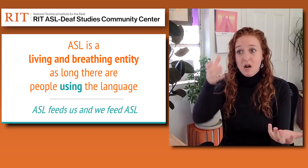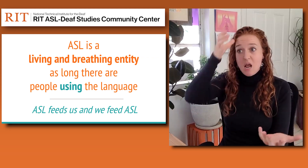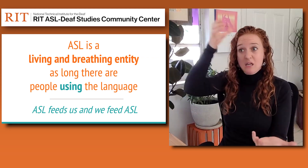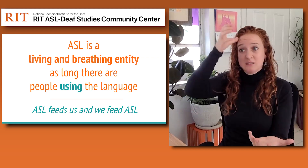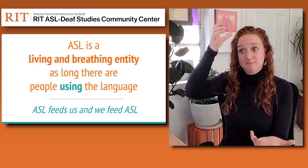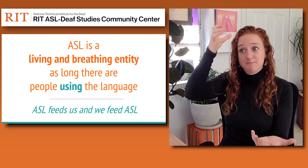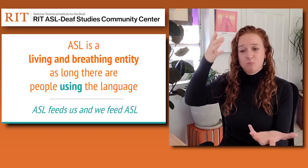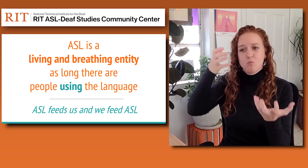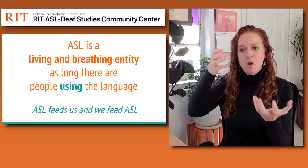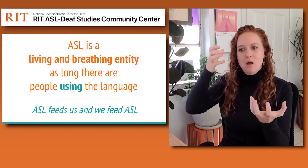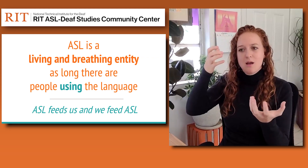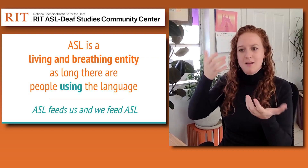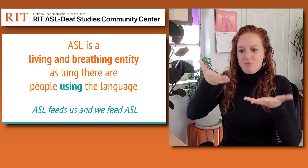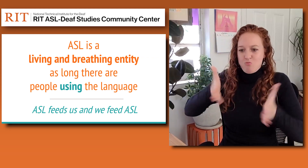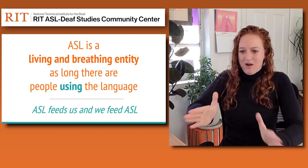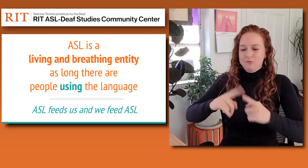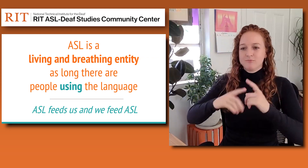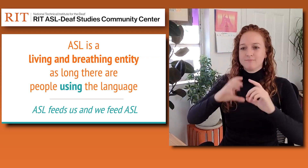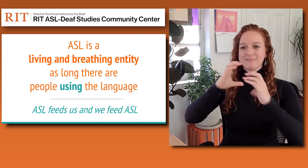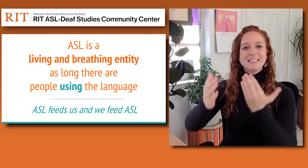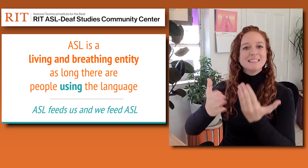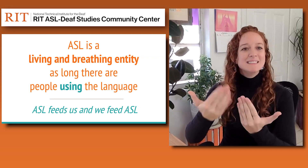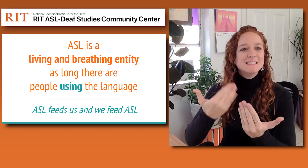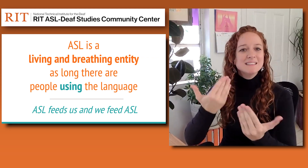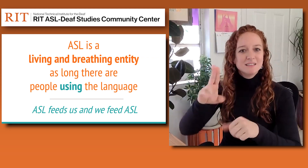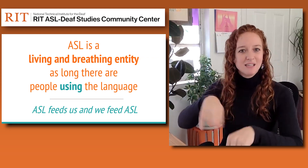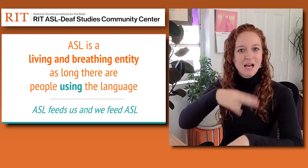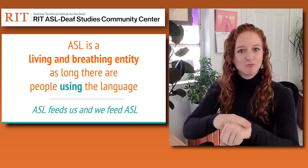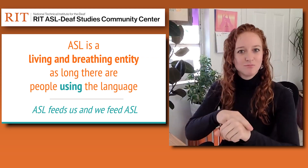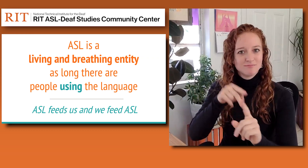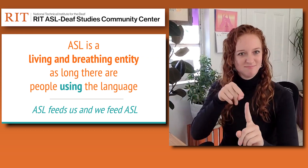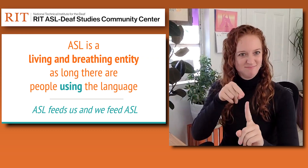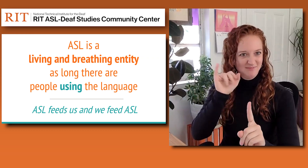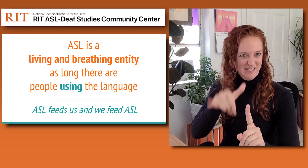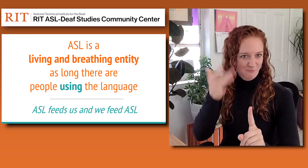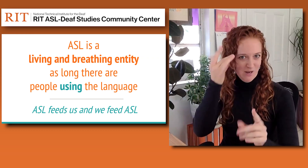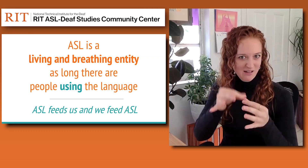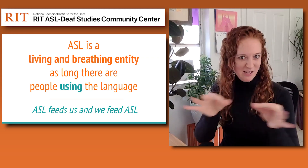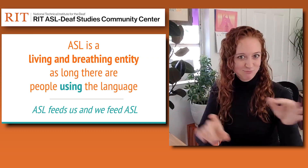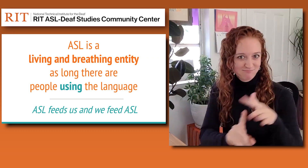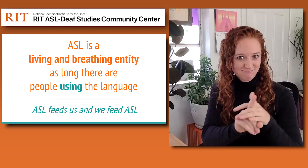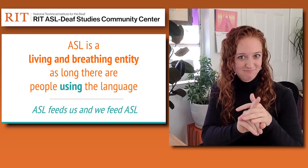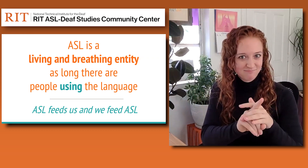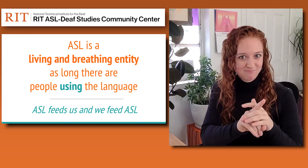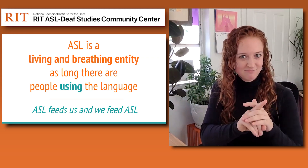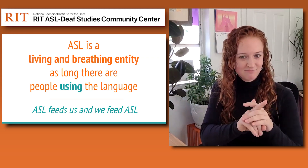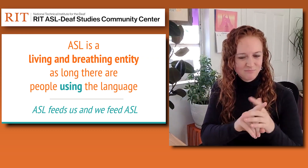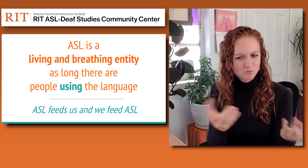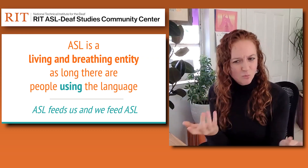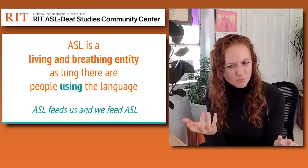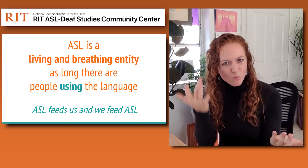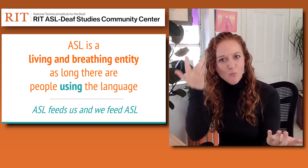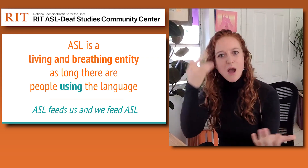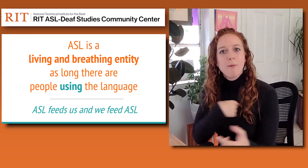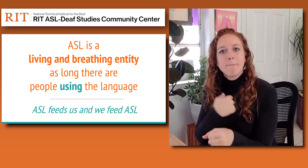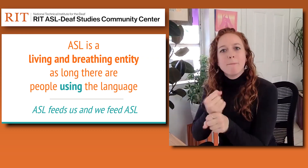We have a concept, and we need a way to communicate that naturally and easily. That's how language comes up.